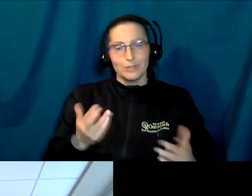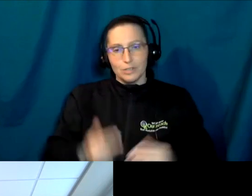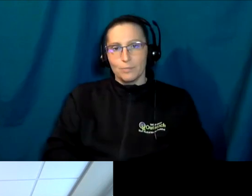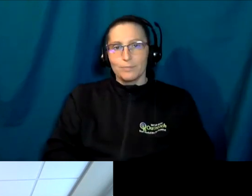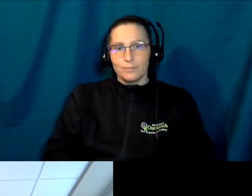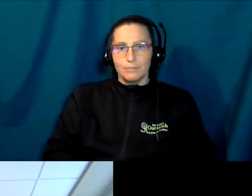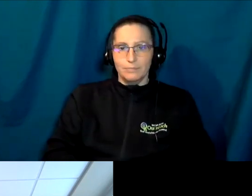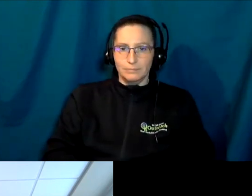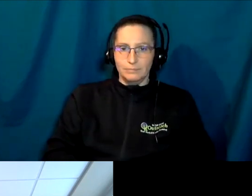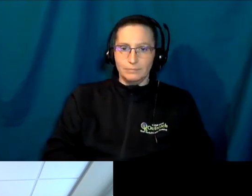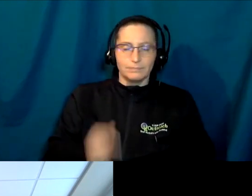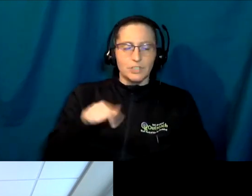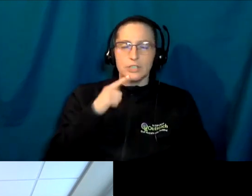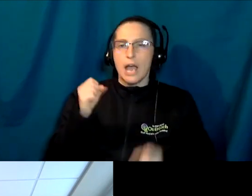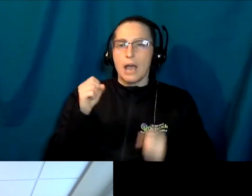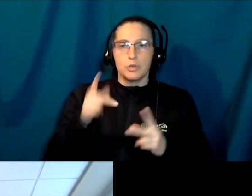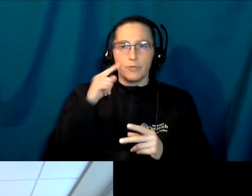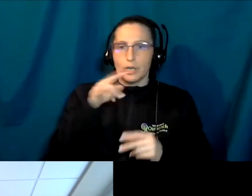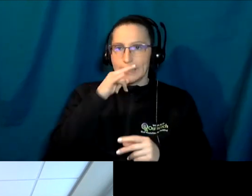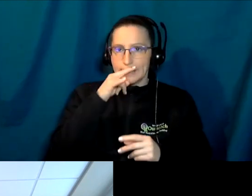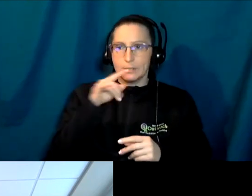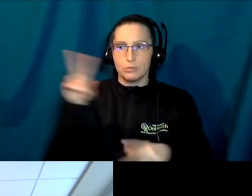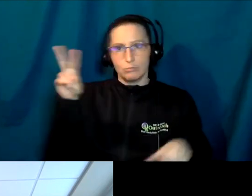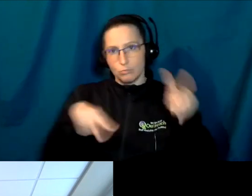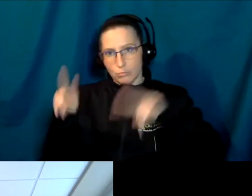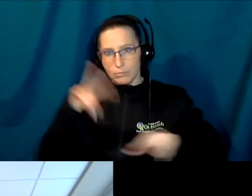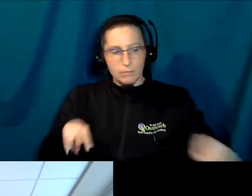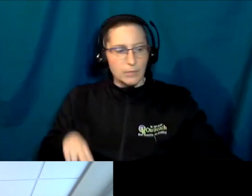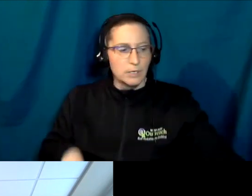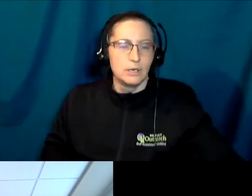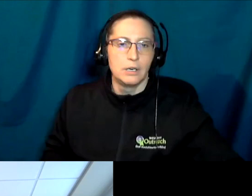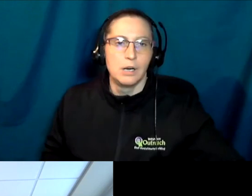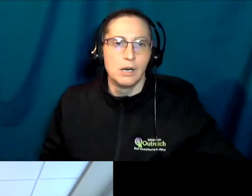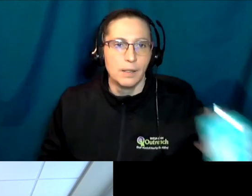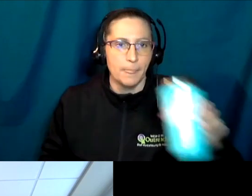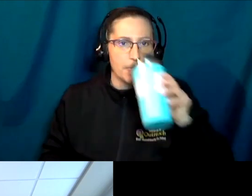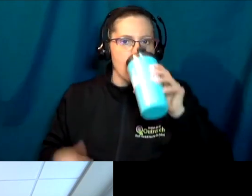these are just opportunities for kids to be able to....we have Mary our interpreter,